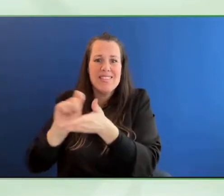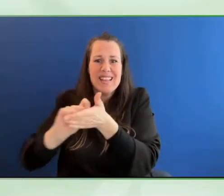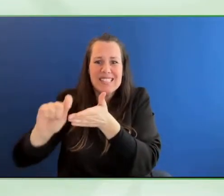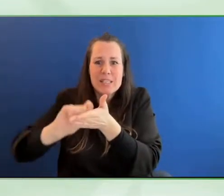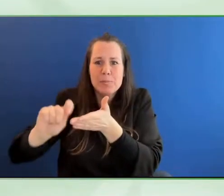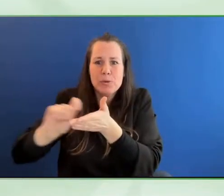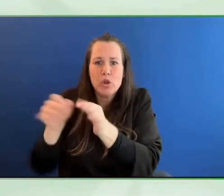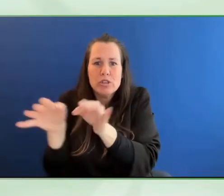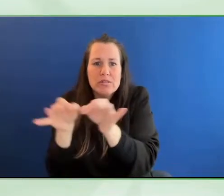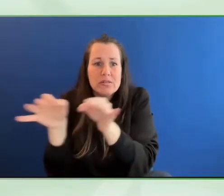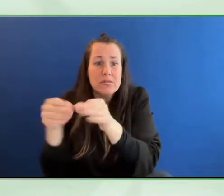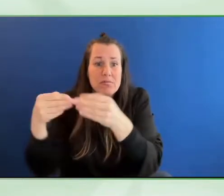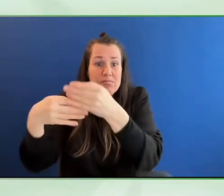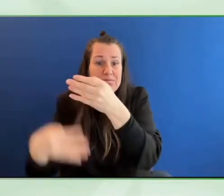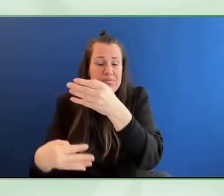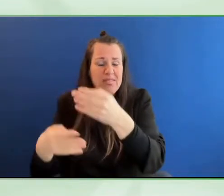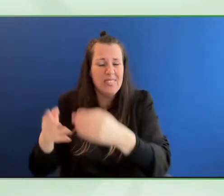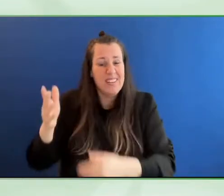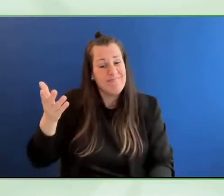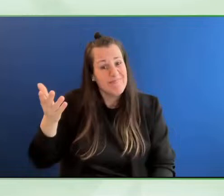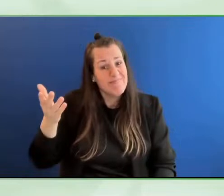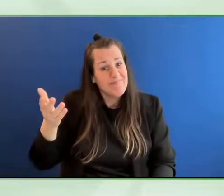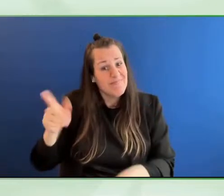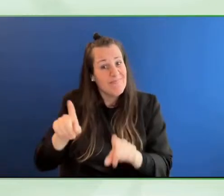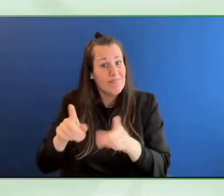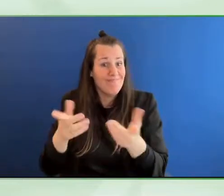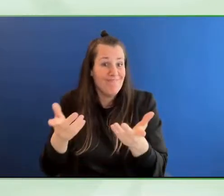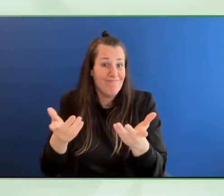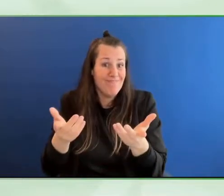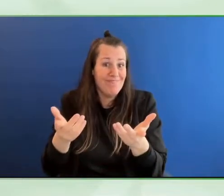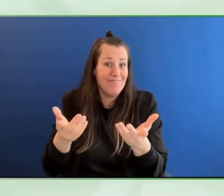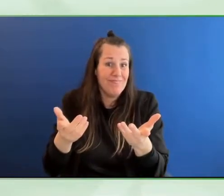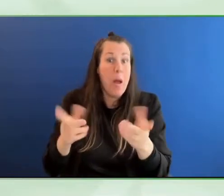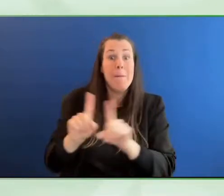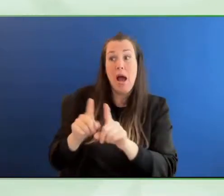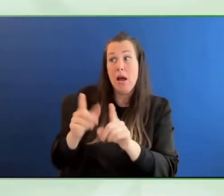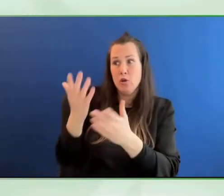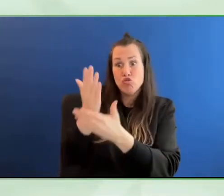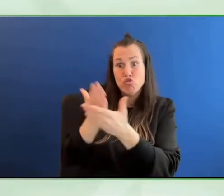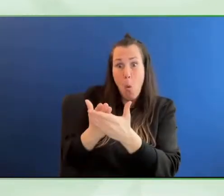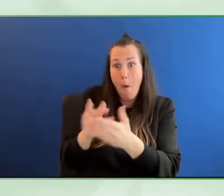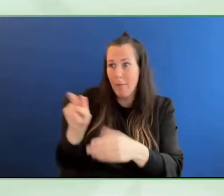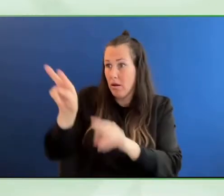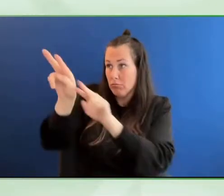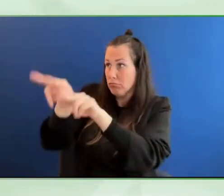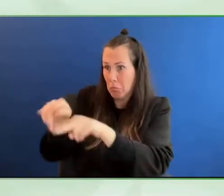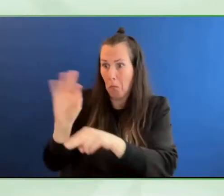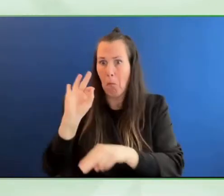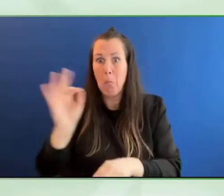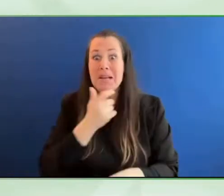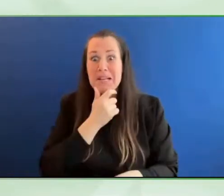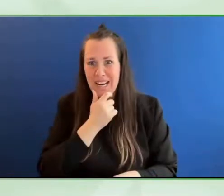You can't do the empathetic translation. You need to have the human aspect to make it real, as opposed to efficient.